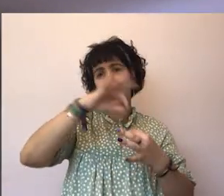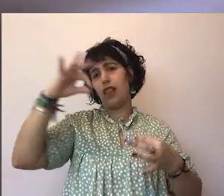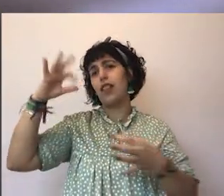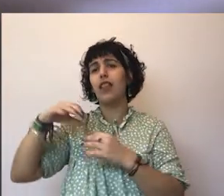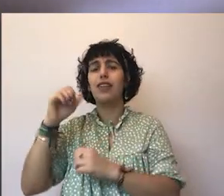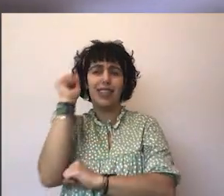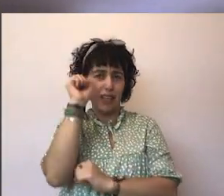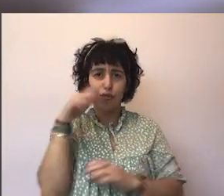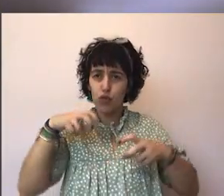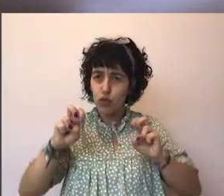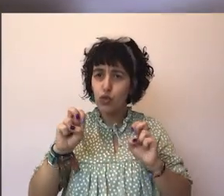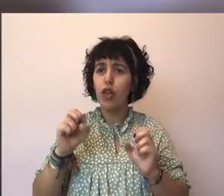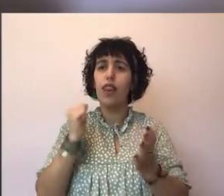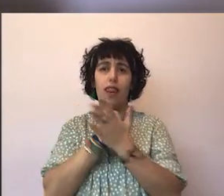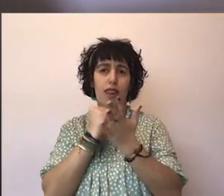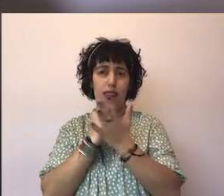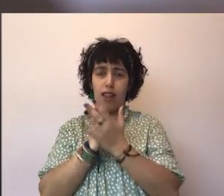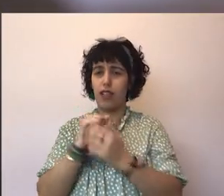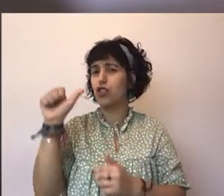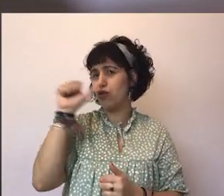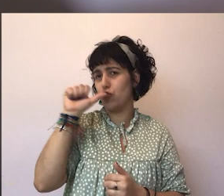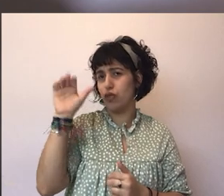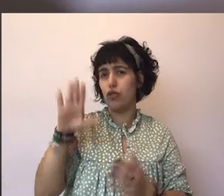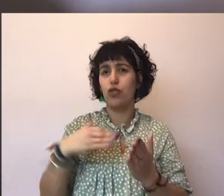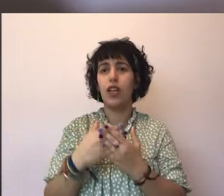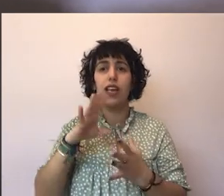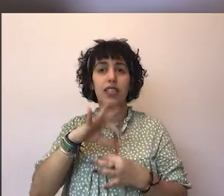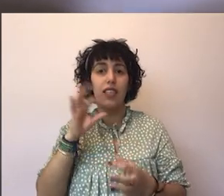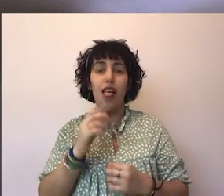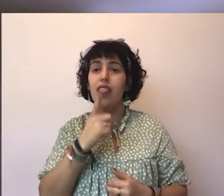"How's that straight? You're straightening it?" -No so it grows straight